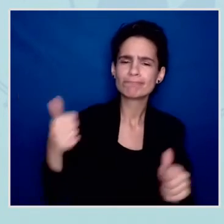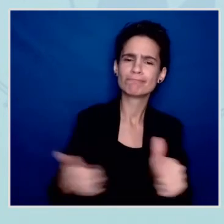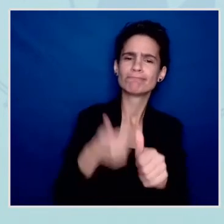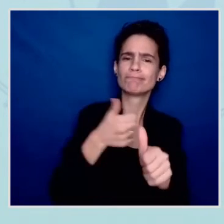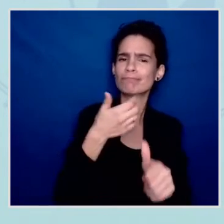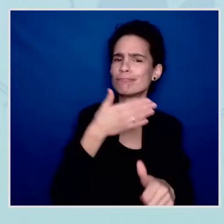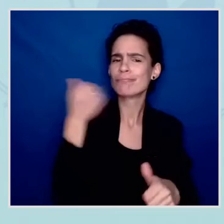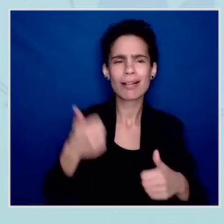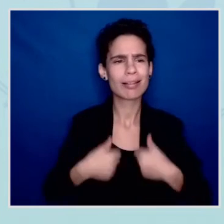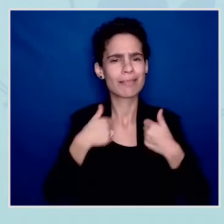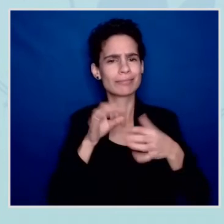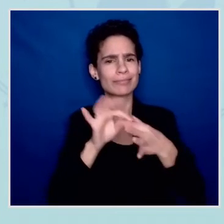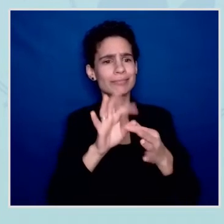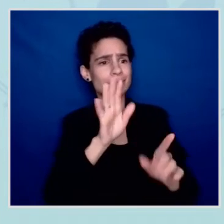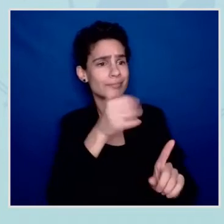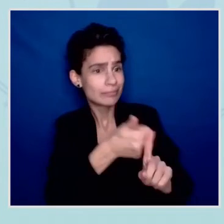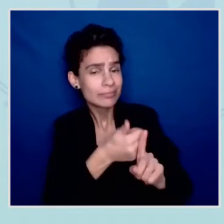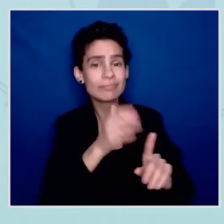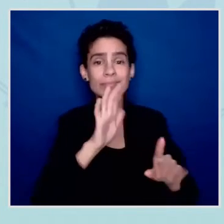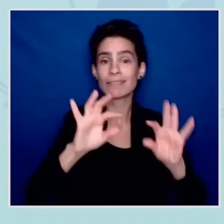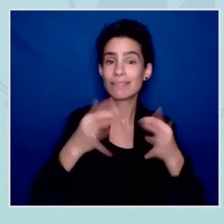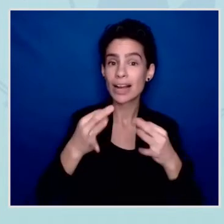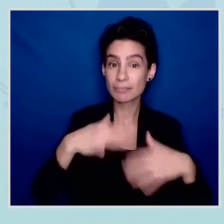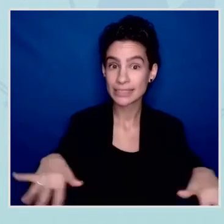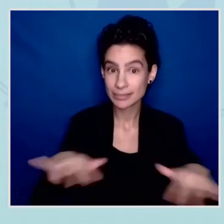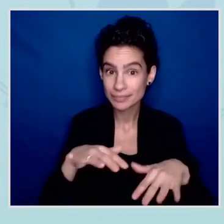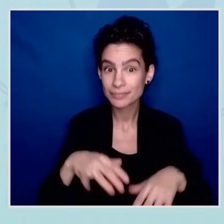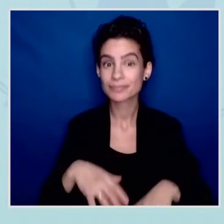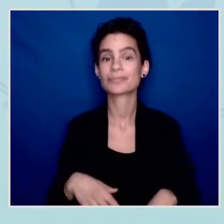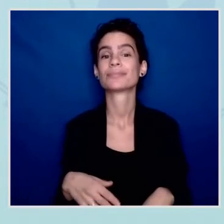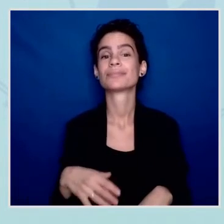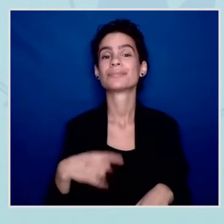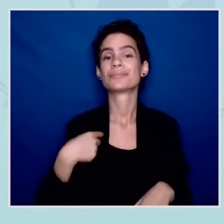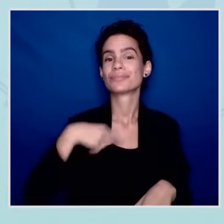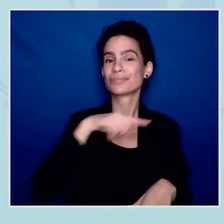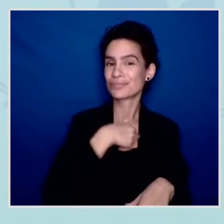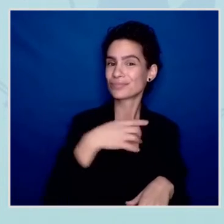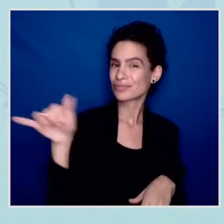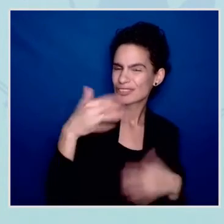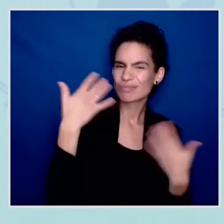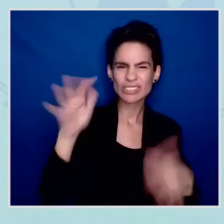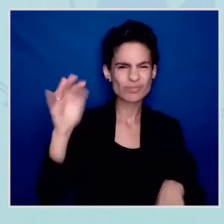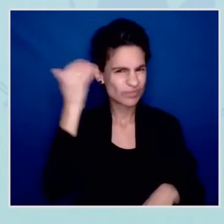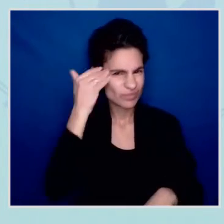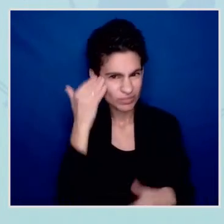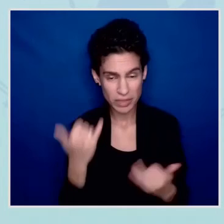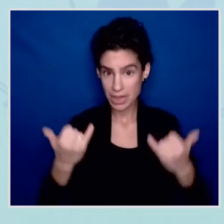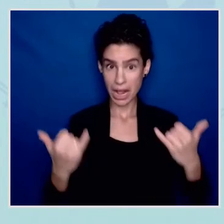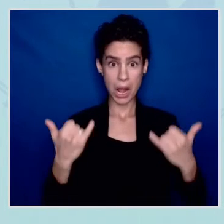WAGE, WORK IN SAFE AND HEALTHY